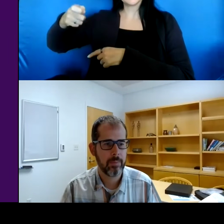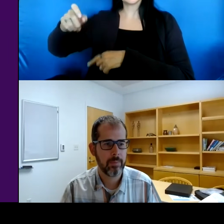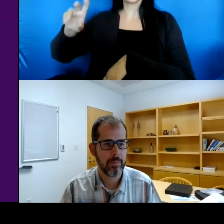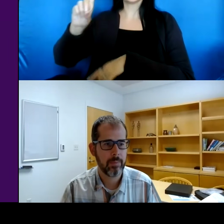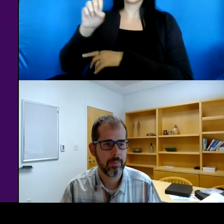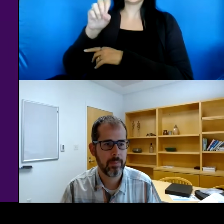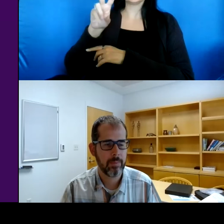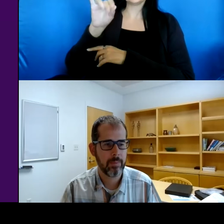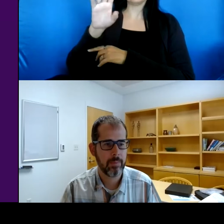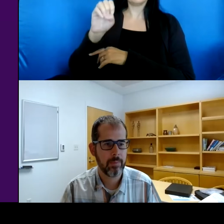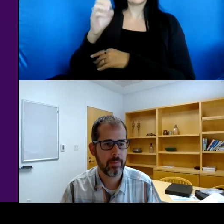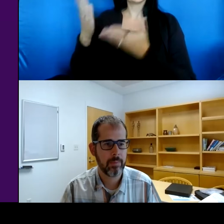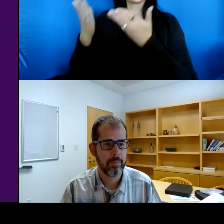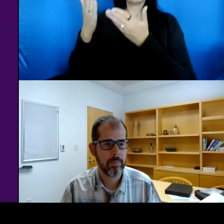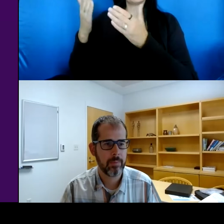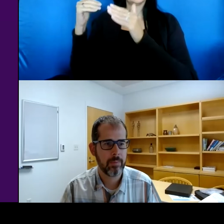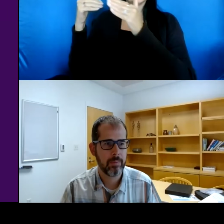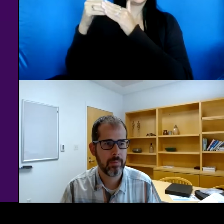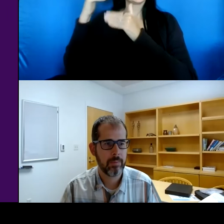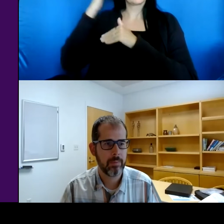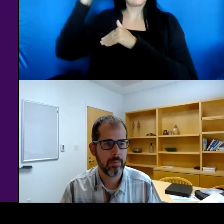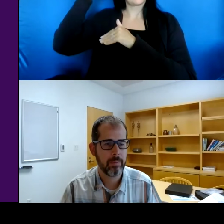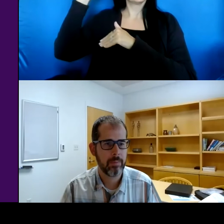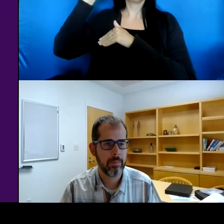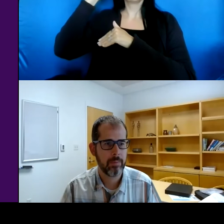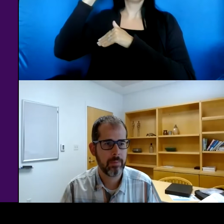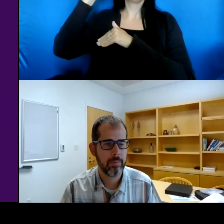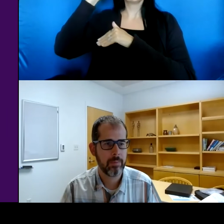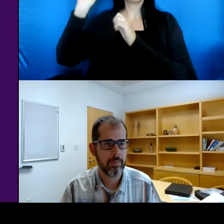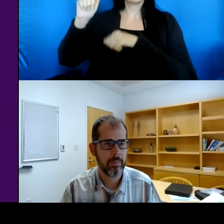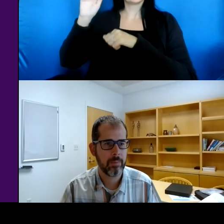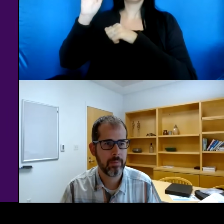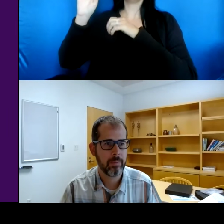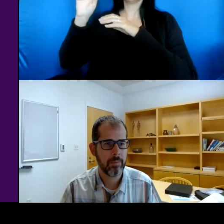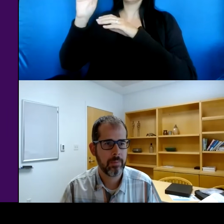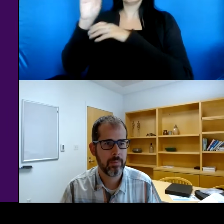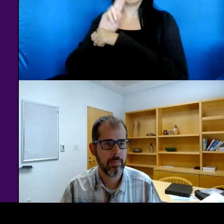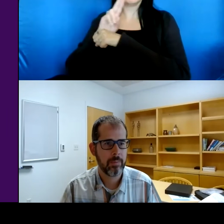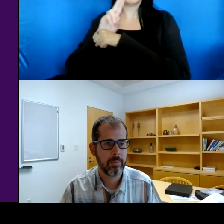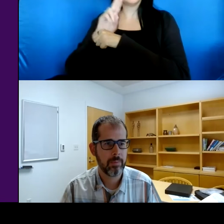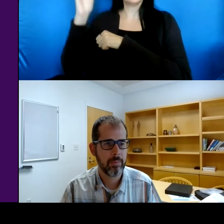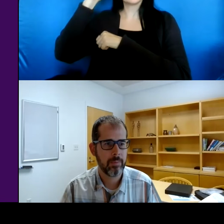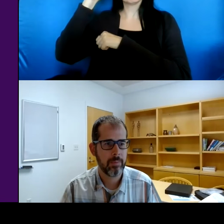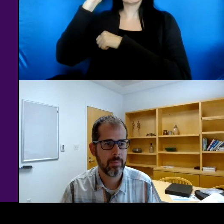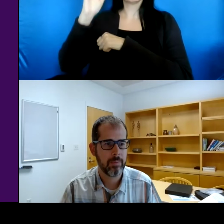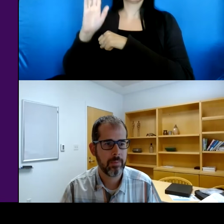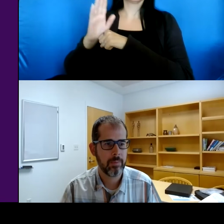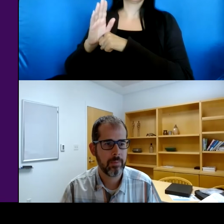your head and you're navigating by doing this, or you have a sip-puff device, it is still, it